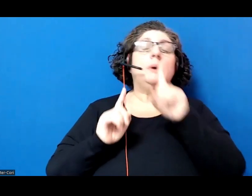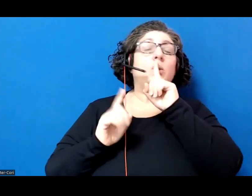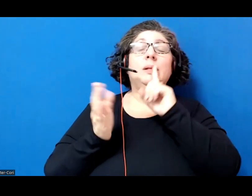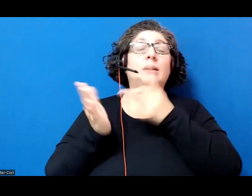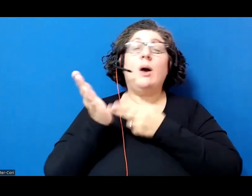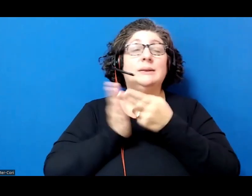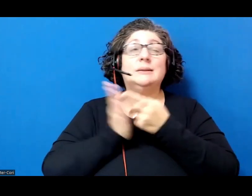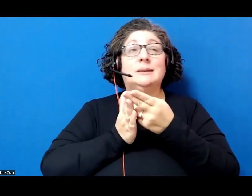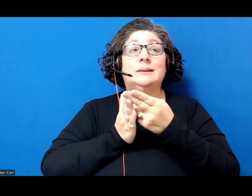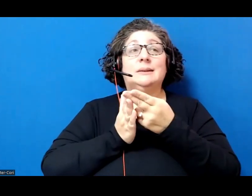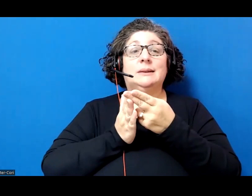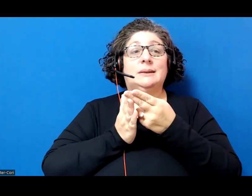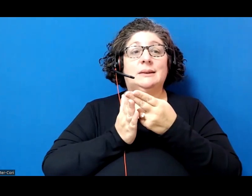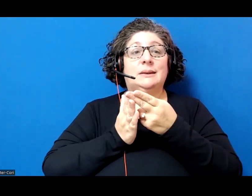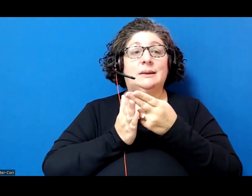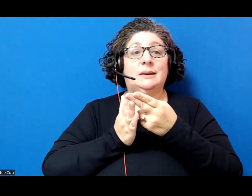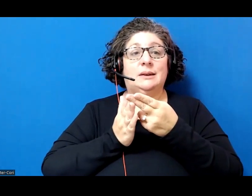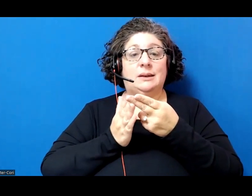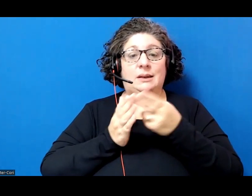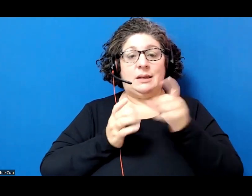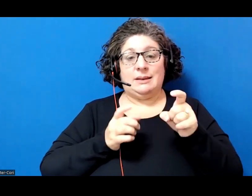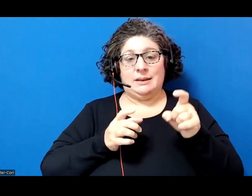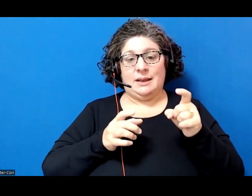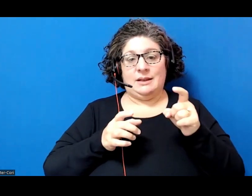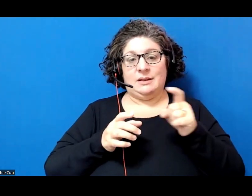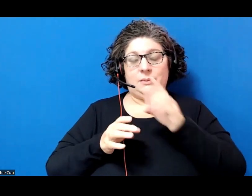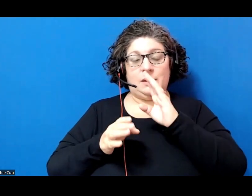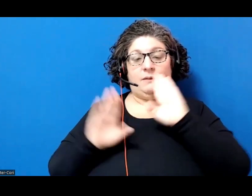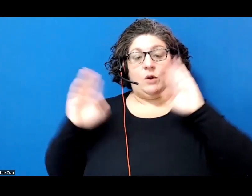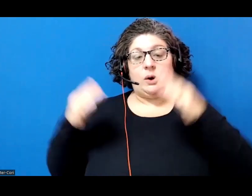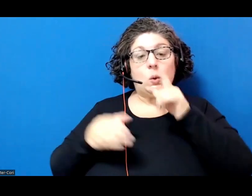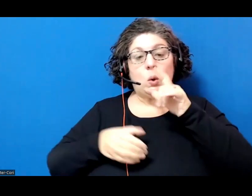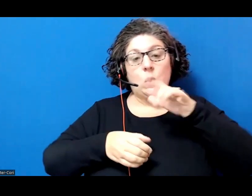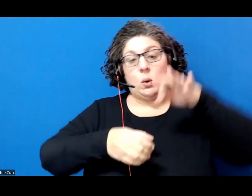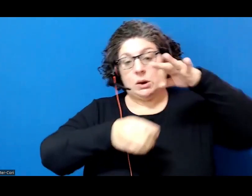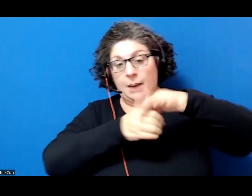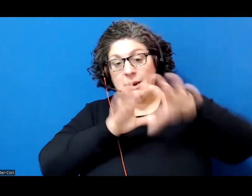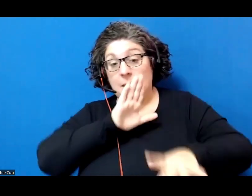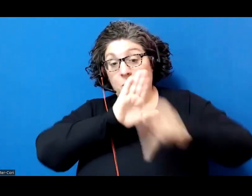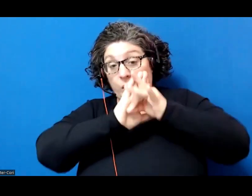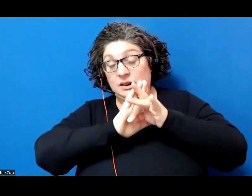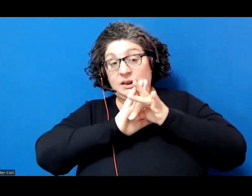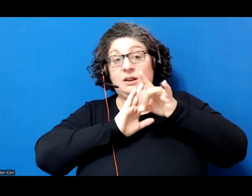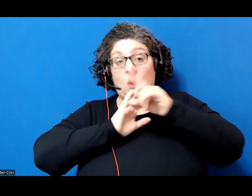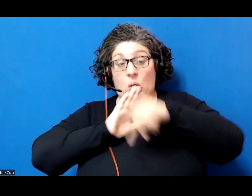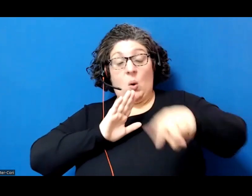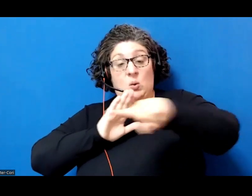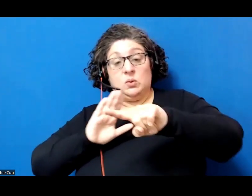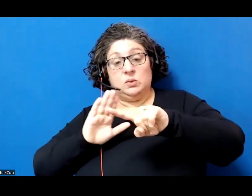Frankly, the animus should be directed at the people who nominated and appointed these, you know, these judges.